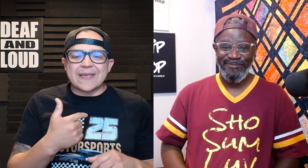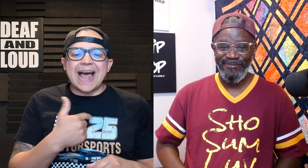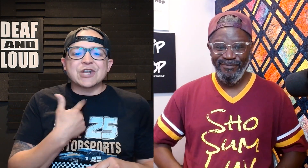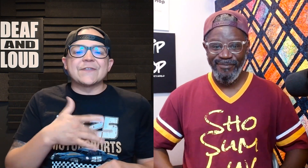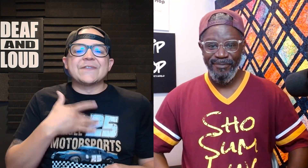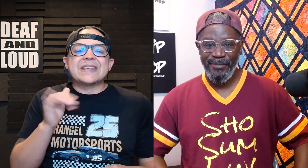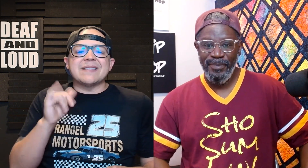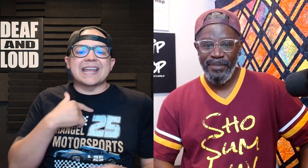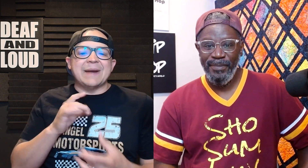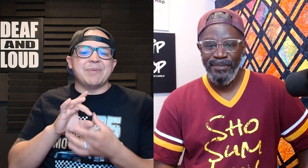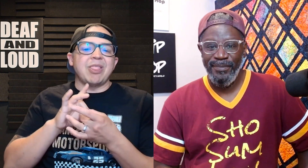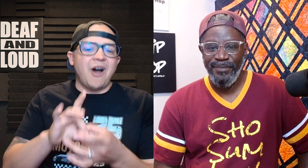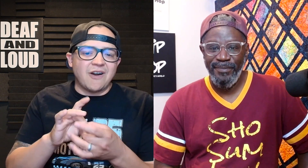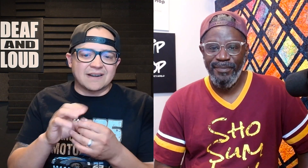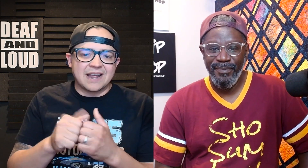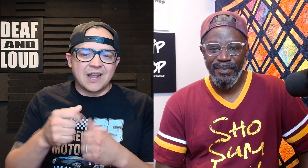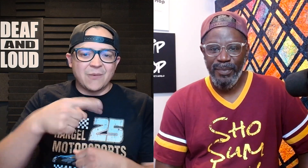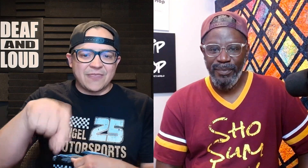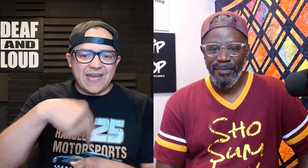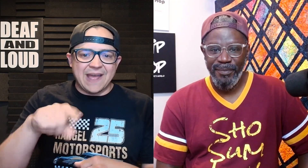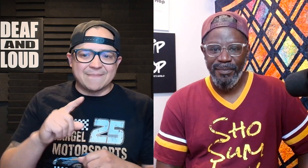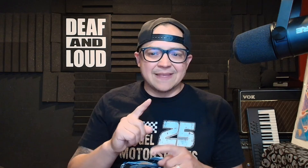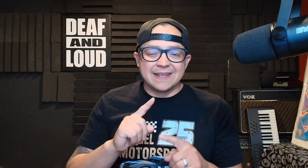that I could feel like I belonged with them.